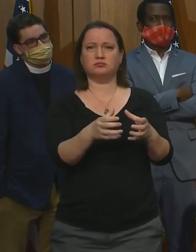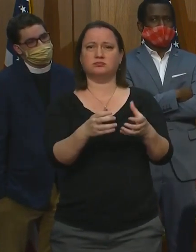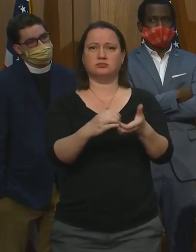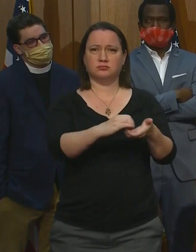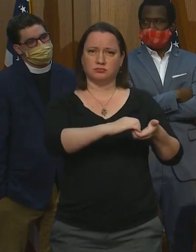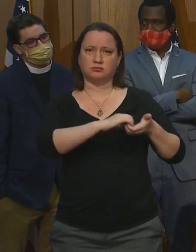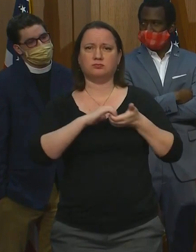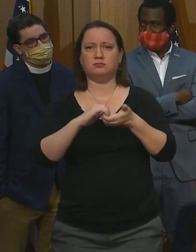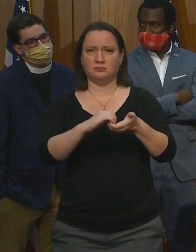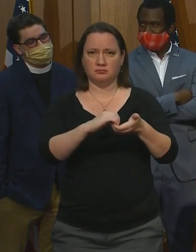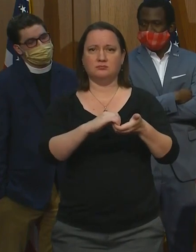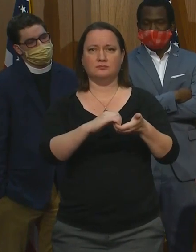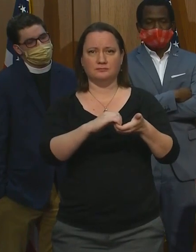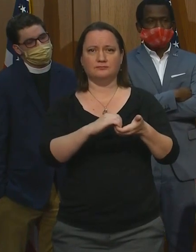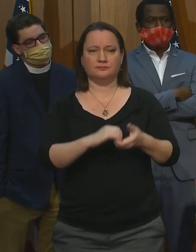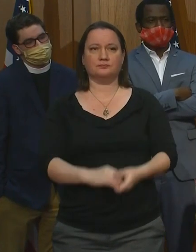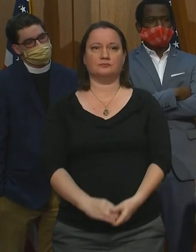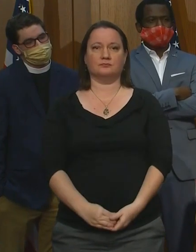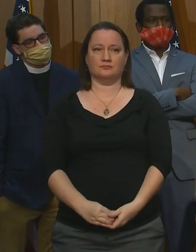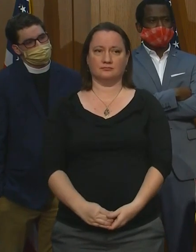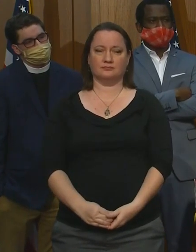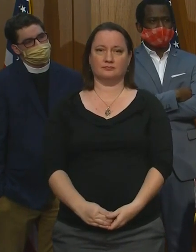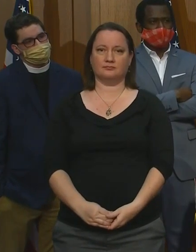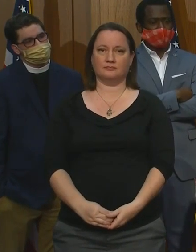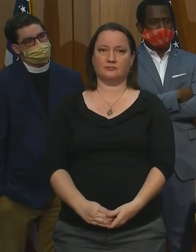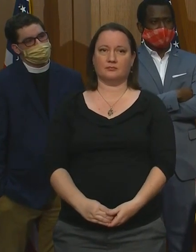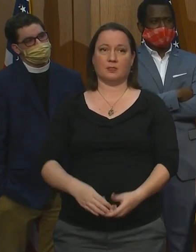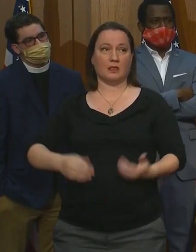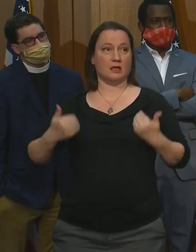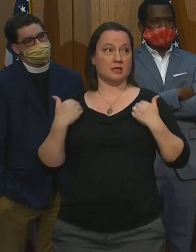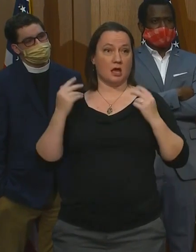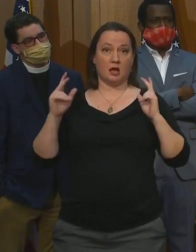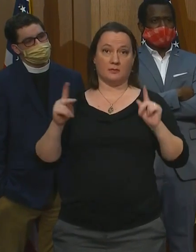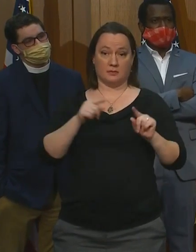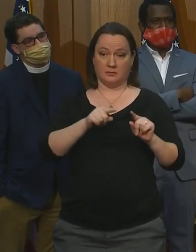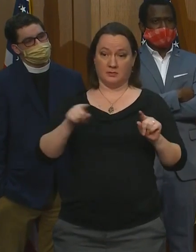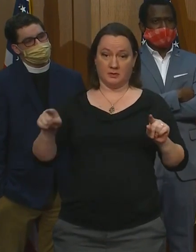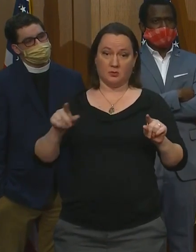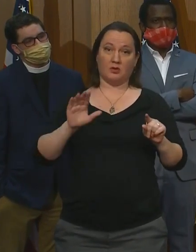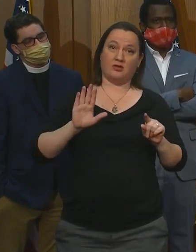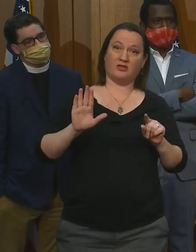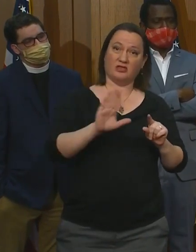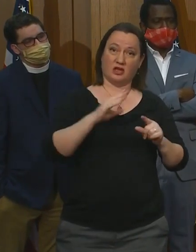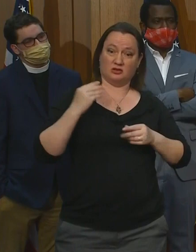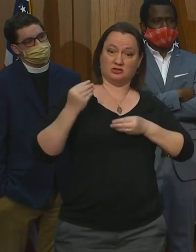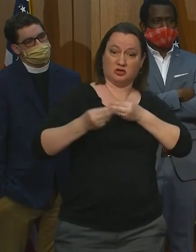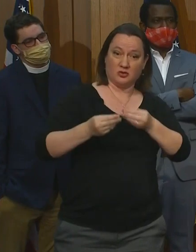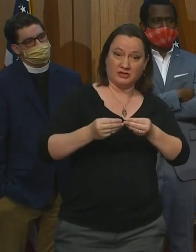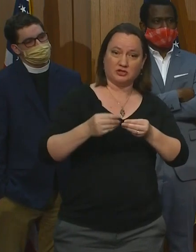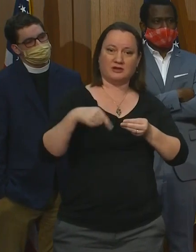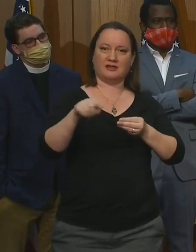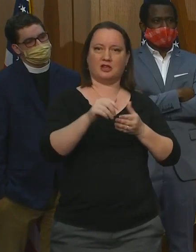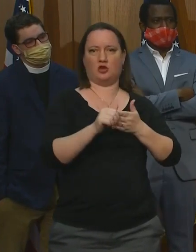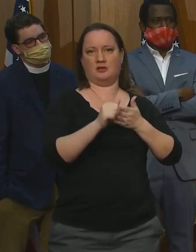INCLUSION. IT IS YOUNG PEOPLE.